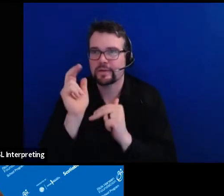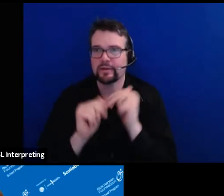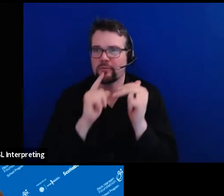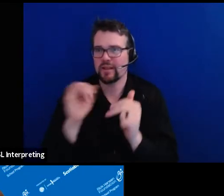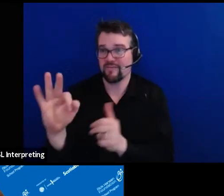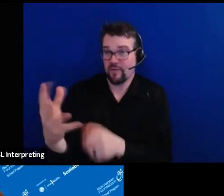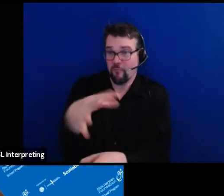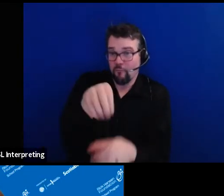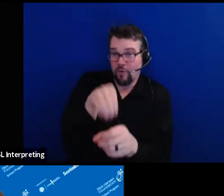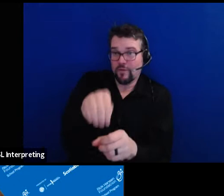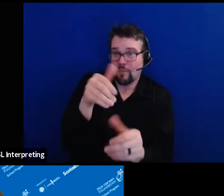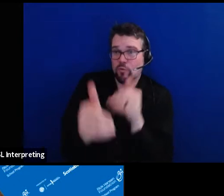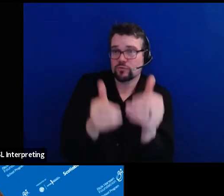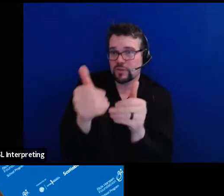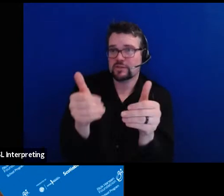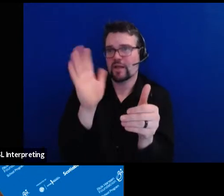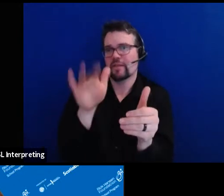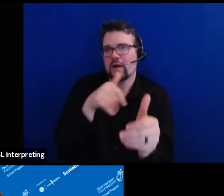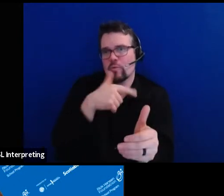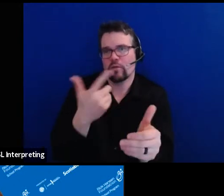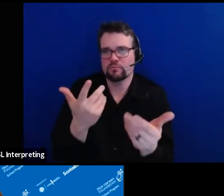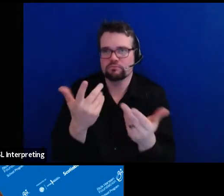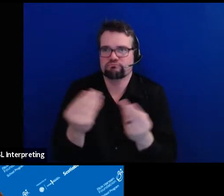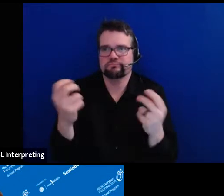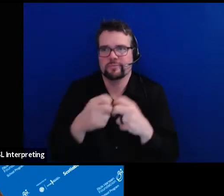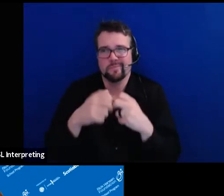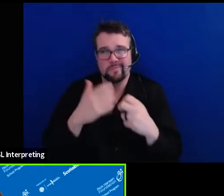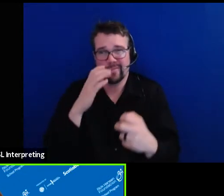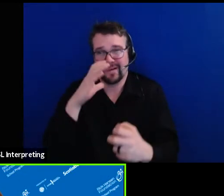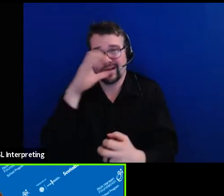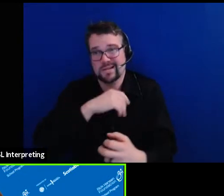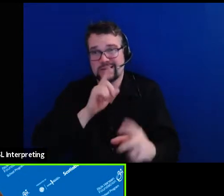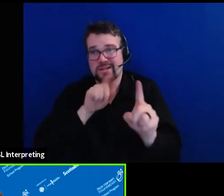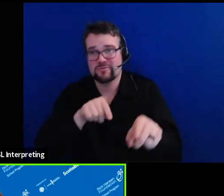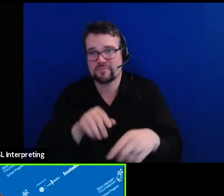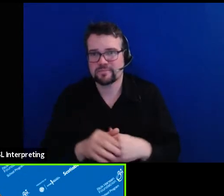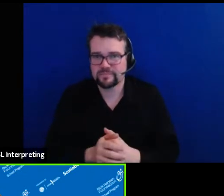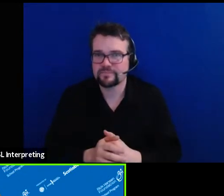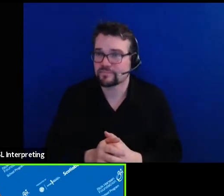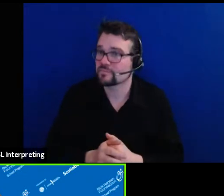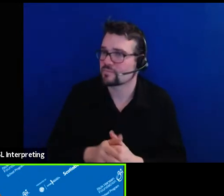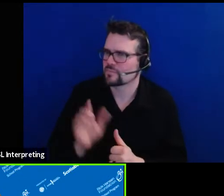SO I GUESS THAT WOULD BE MY ANSWER. IT'S THAT REALLY IMPORTANT ADAGE, ISN'T IT?